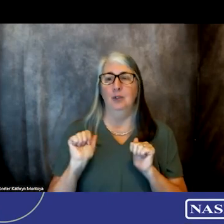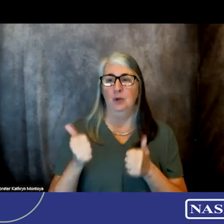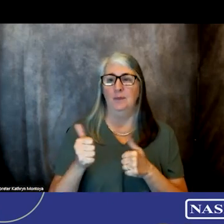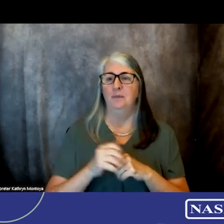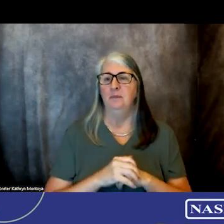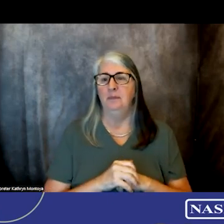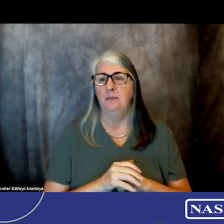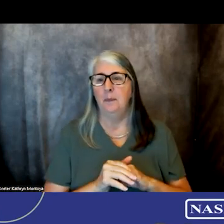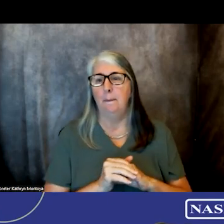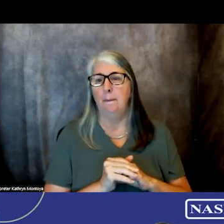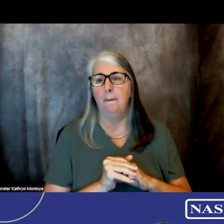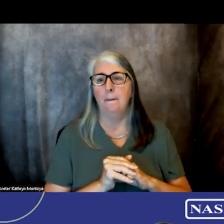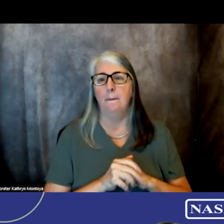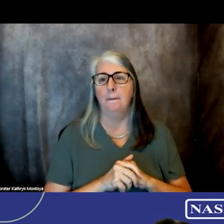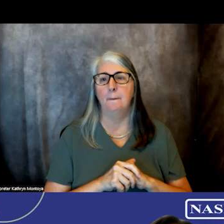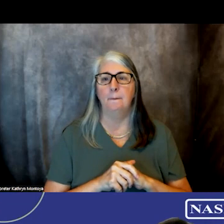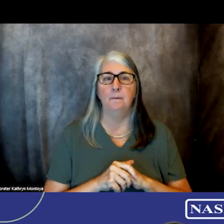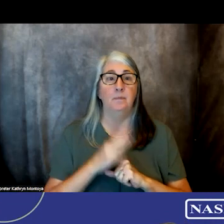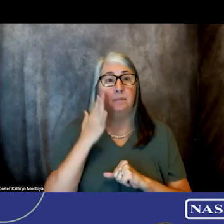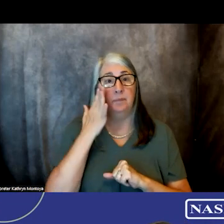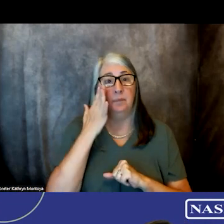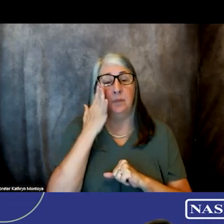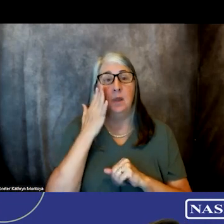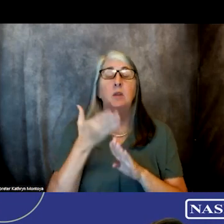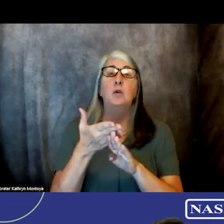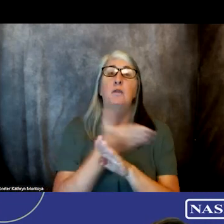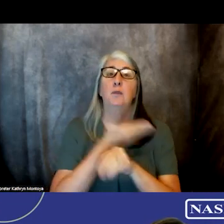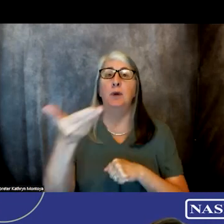FOR THE PRE-HIRING MODULE, AGAIN, THE GOAL IS TO HELP EMPLOYERS